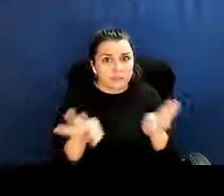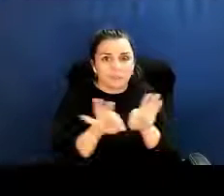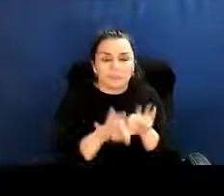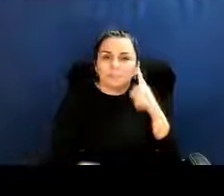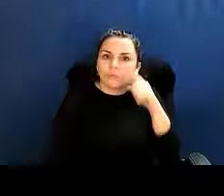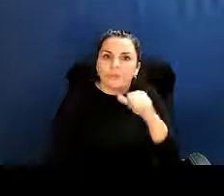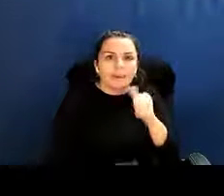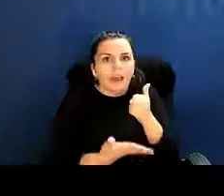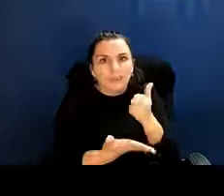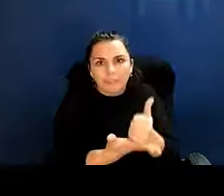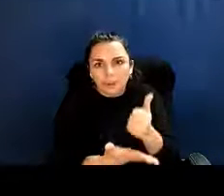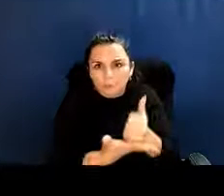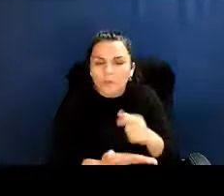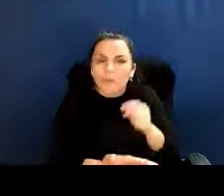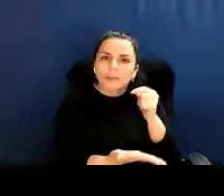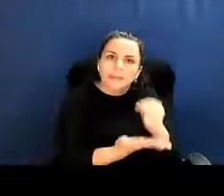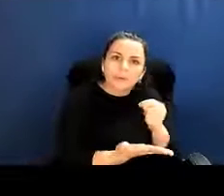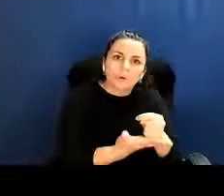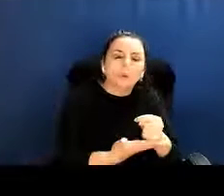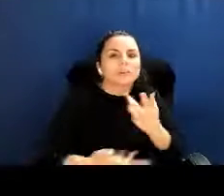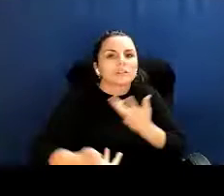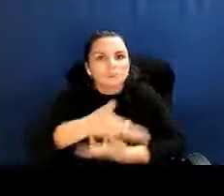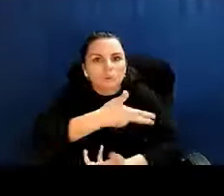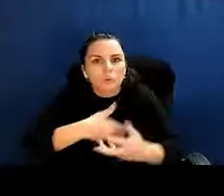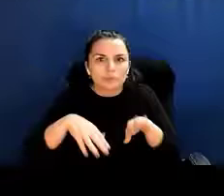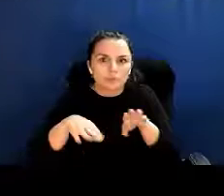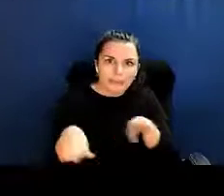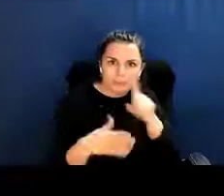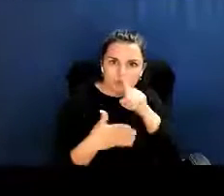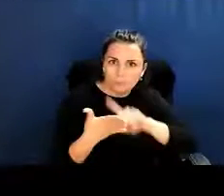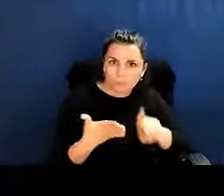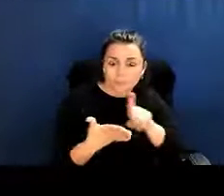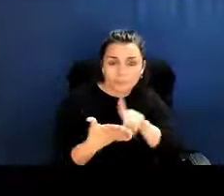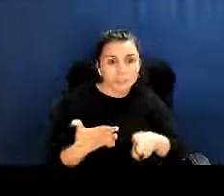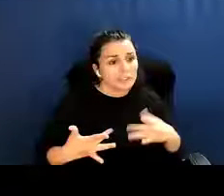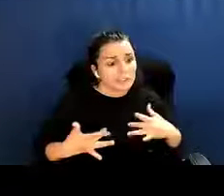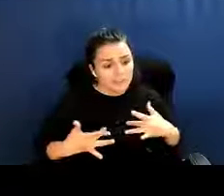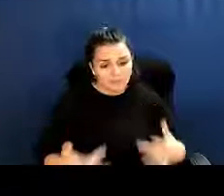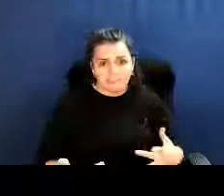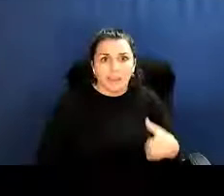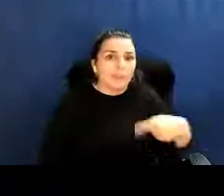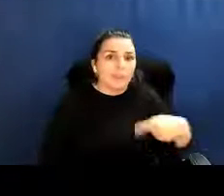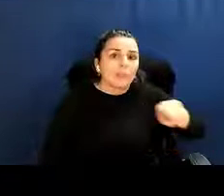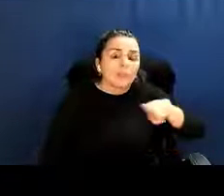or social and behavioral research in which, very often, the subjects don't benefit directly.